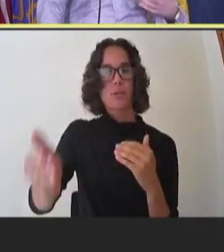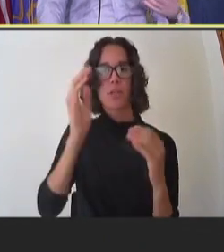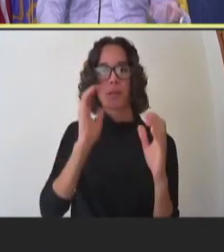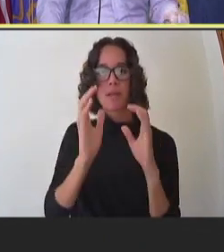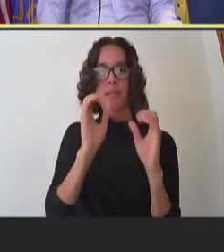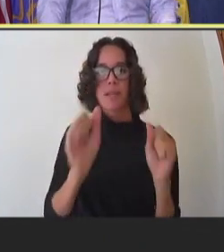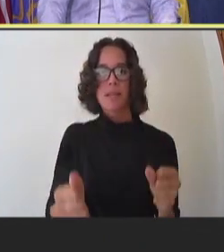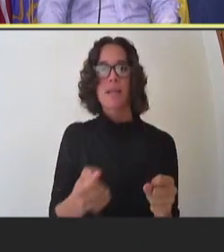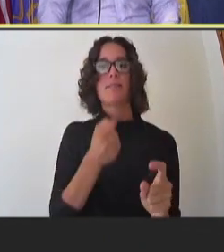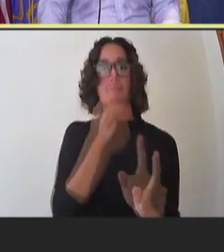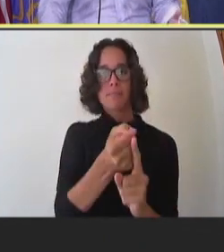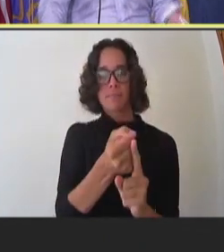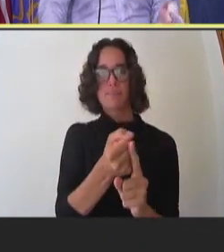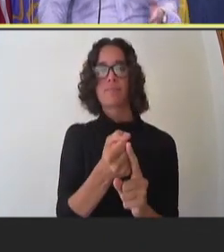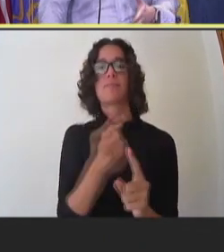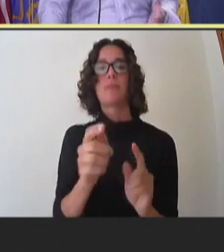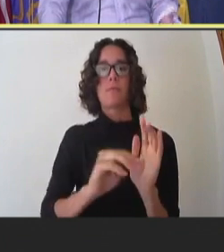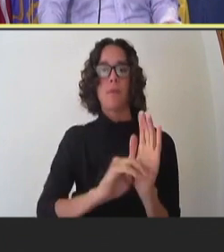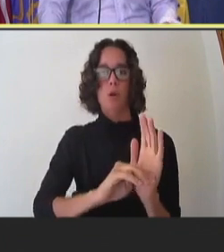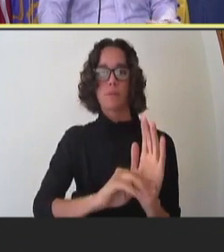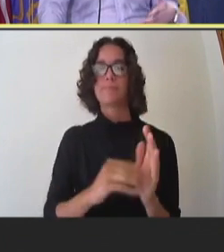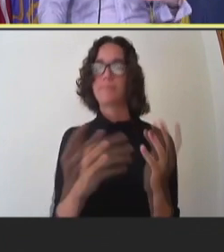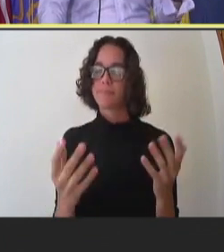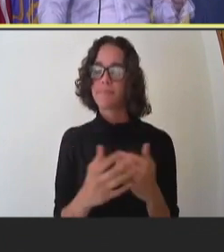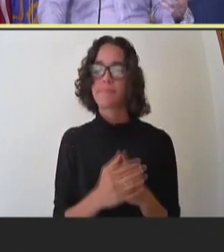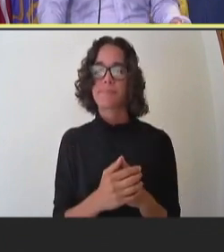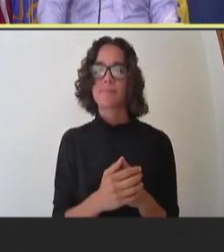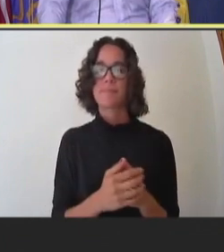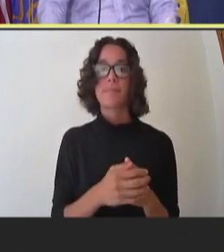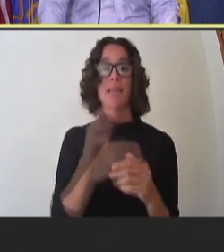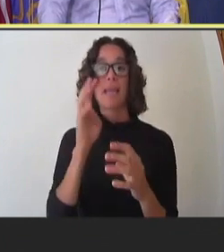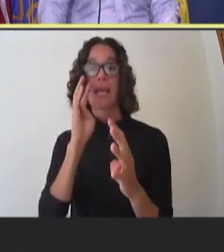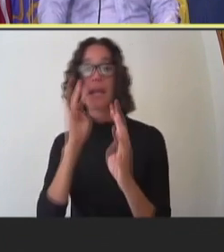Innovate is here to provide two main functions. One is our extramural research. So,